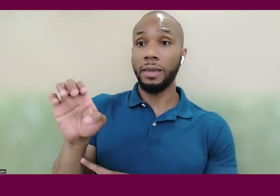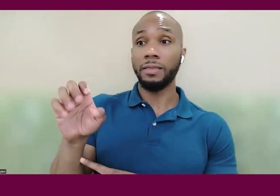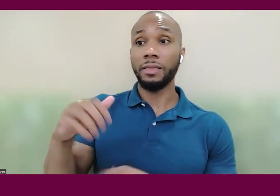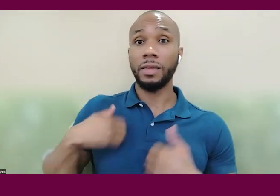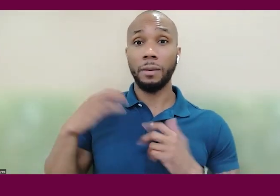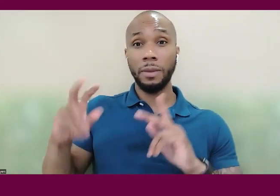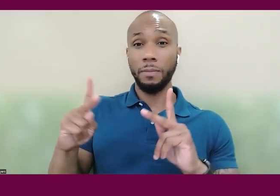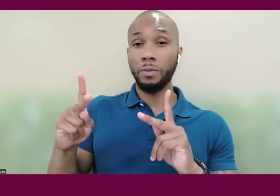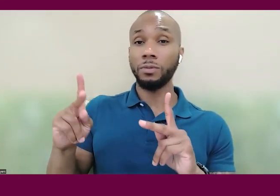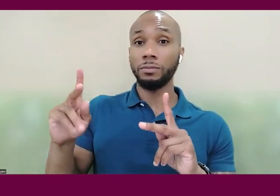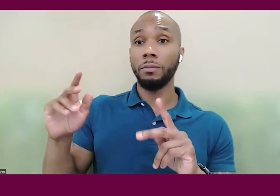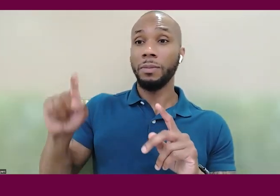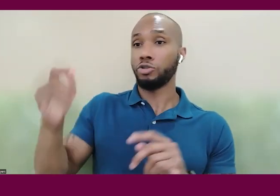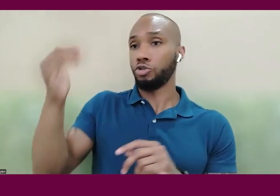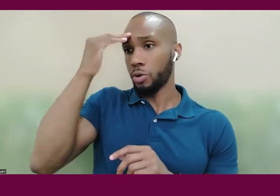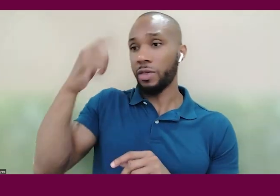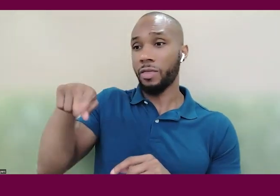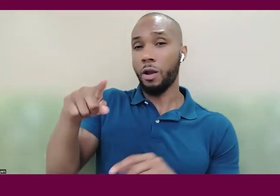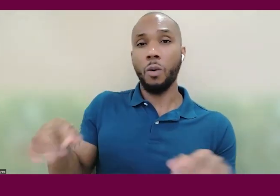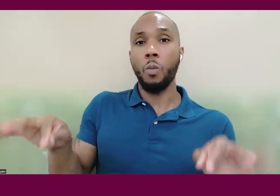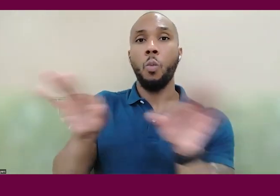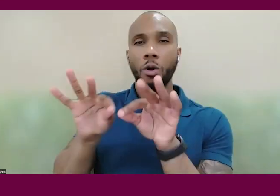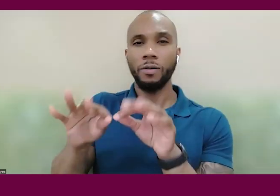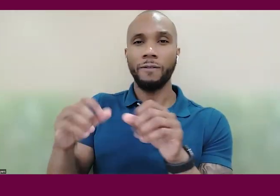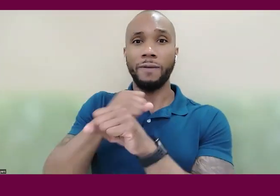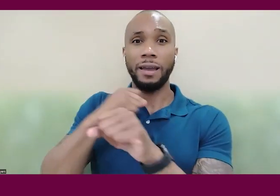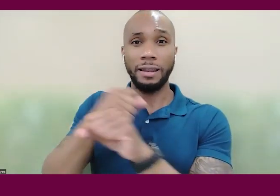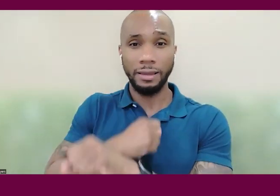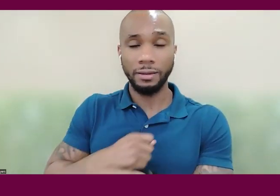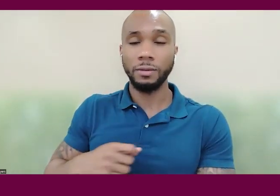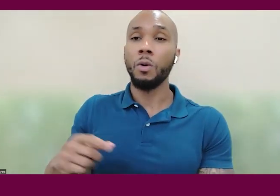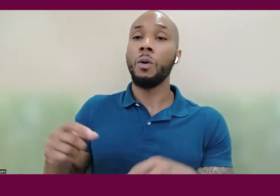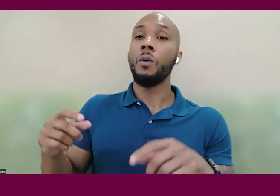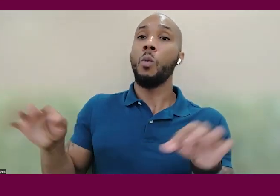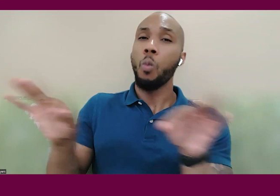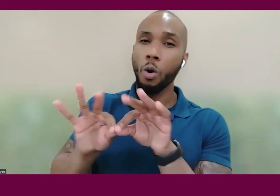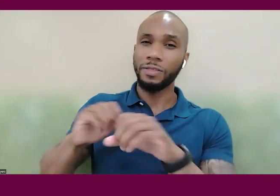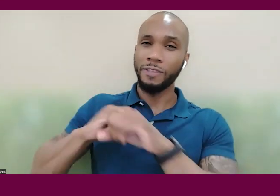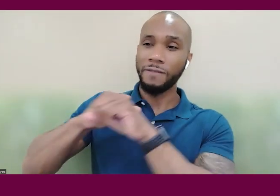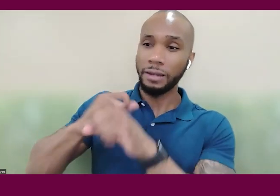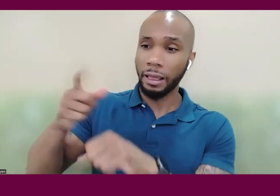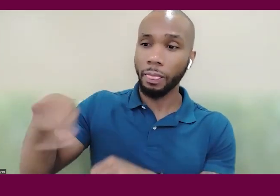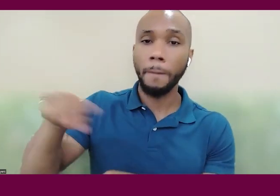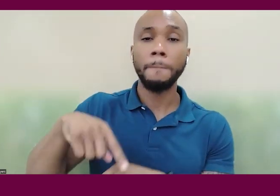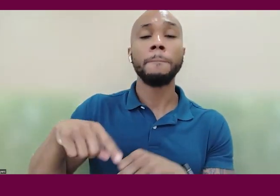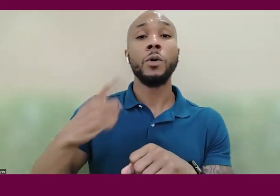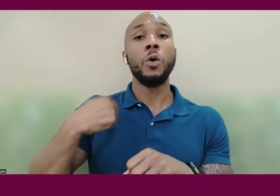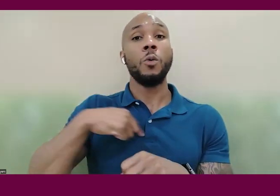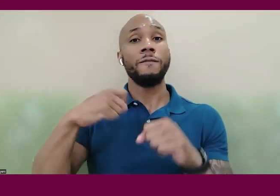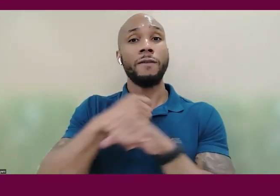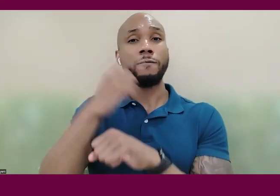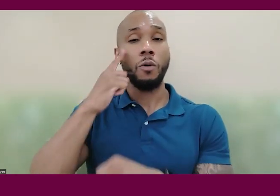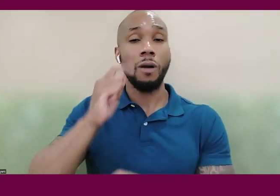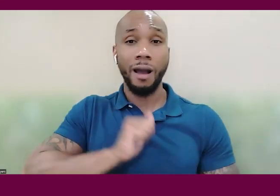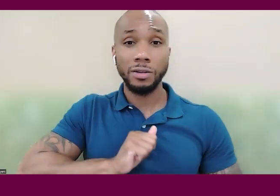know that they are worth fighting for, that they are worth being defended. We fight for ourselves.